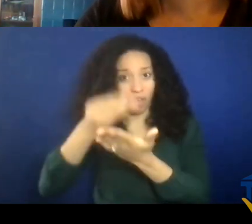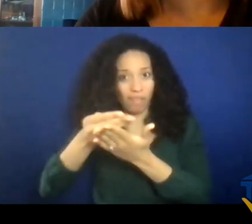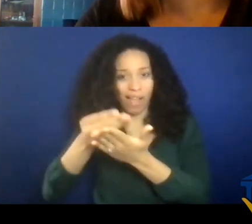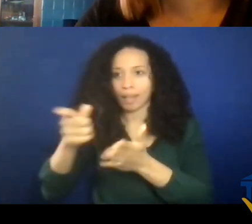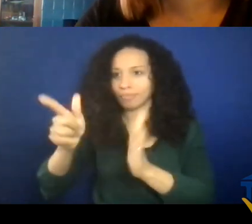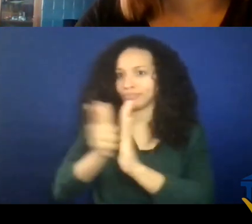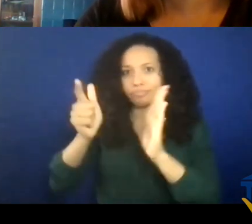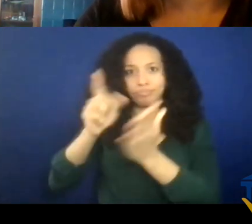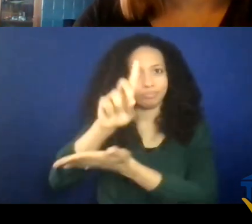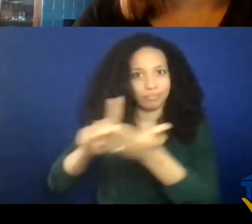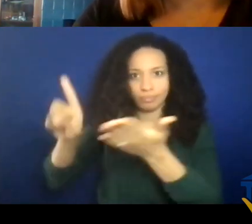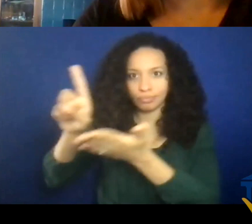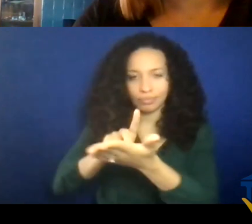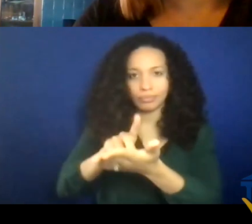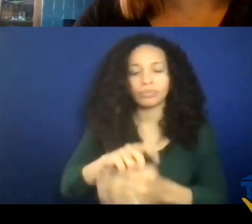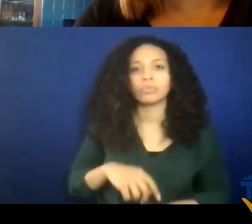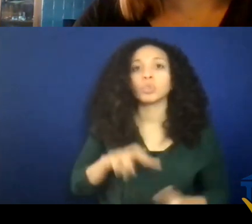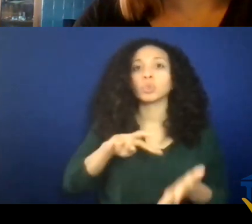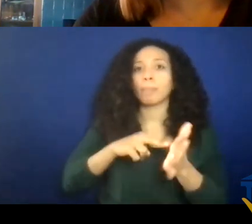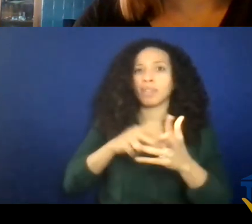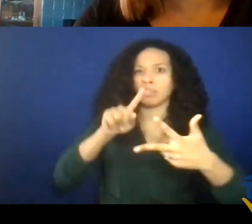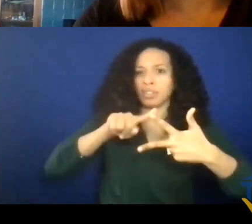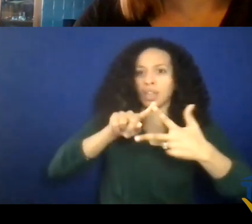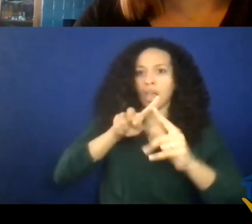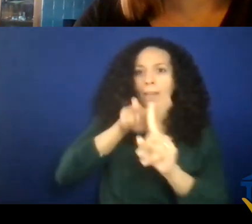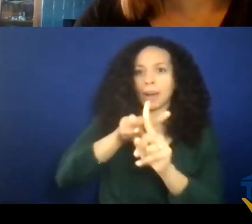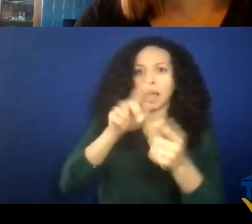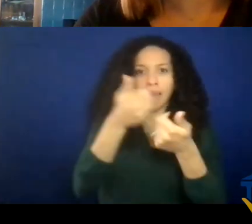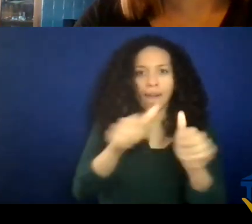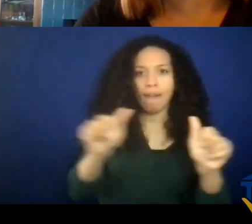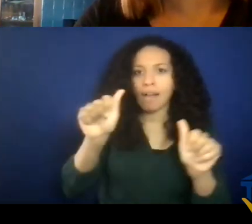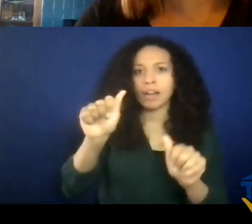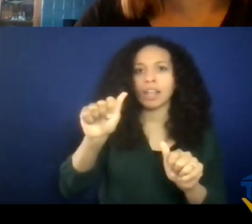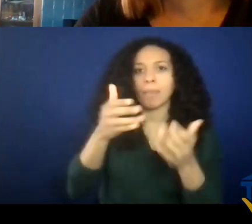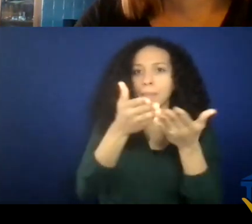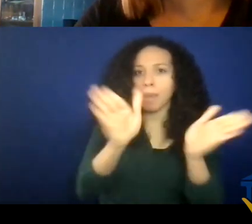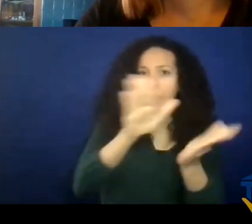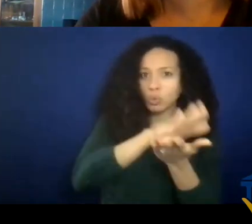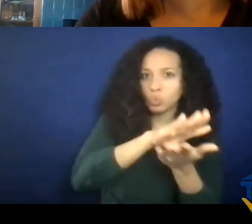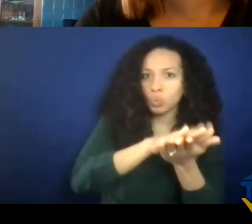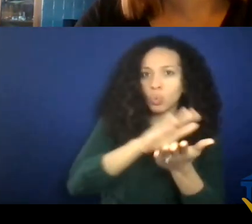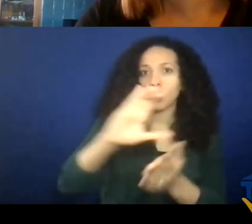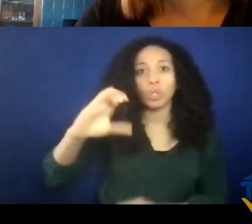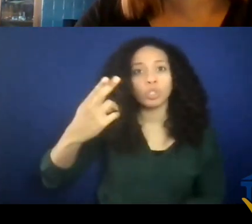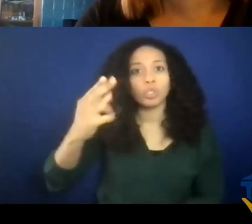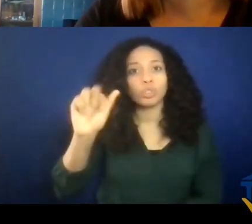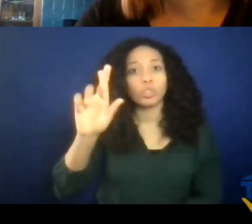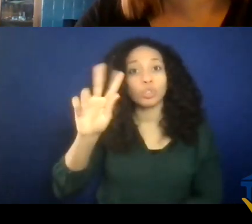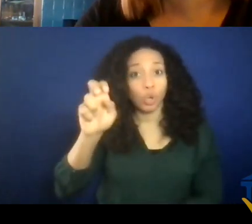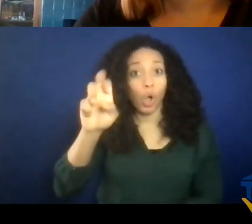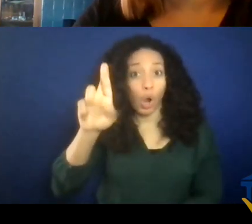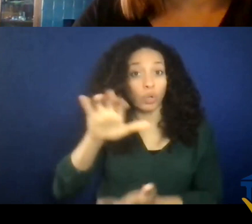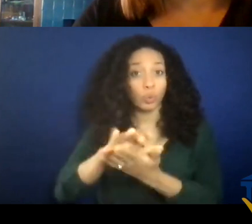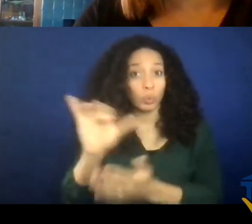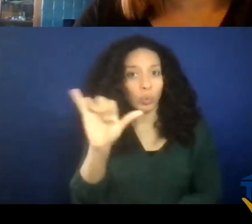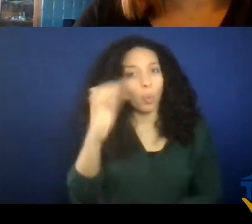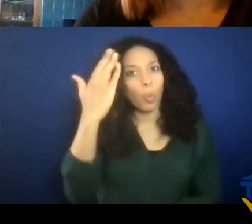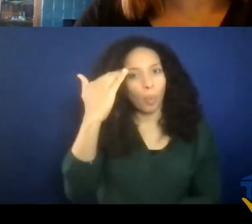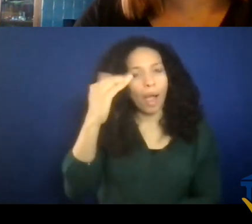school or charter school as those schools all receive some amount of federal funding and also